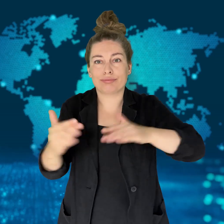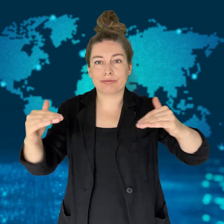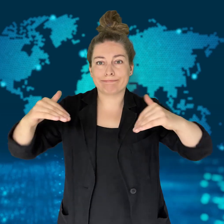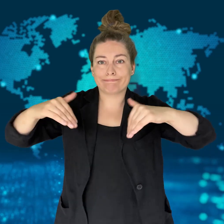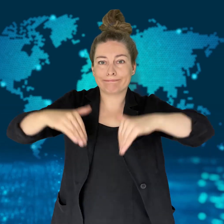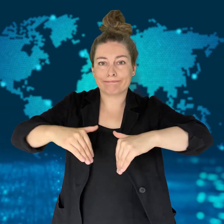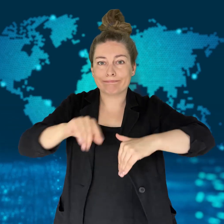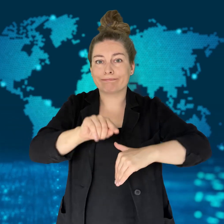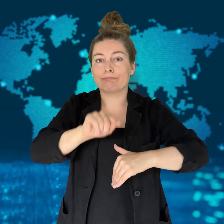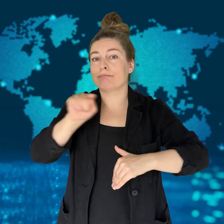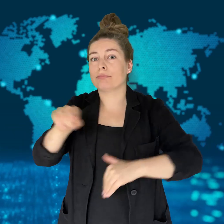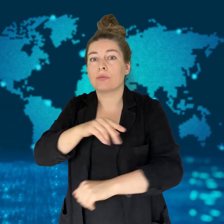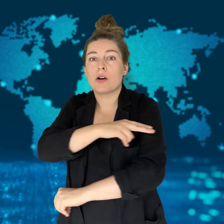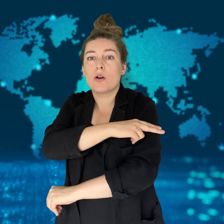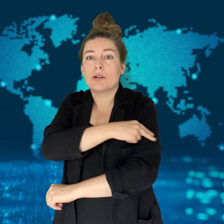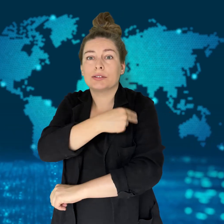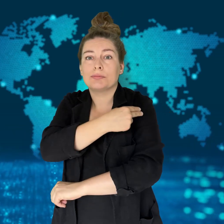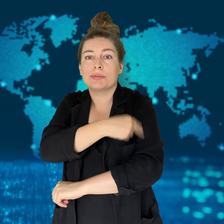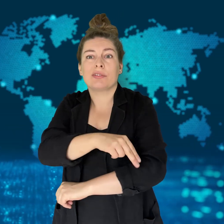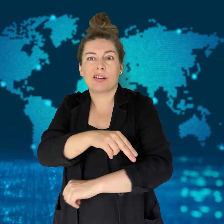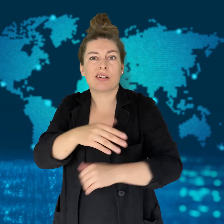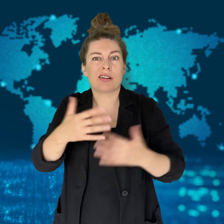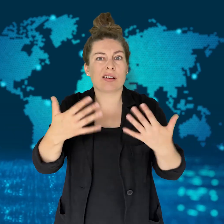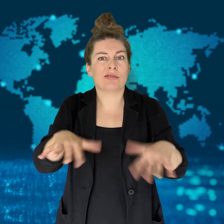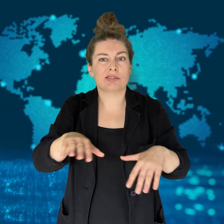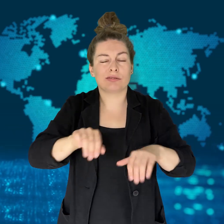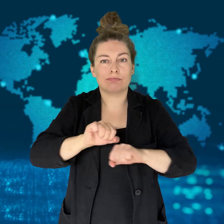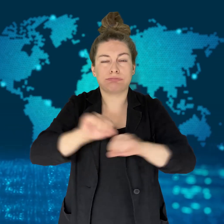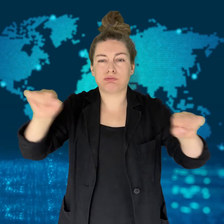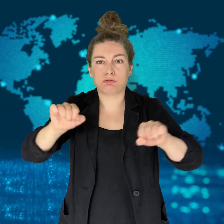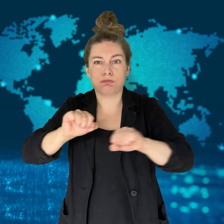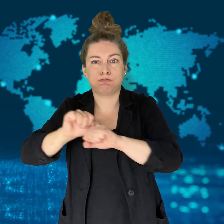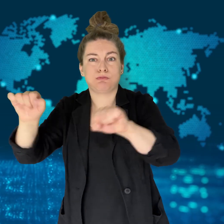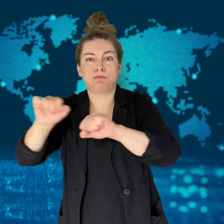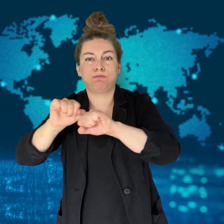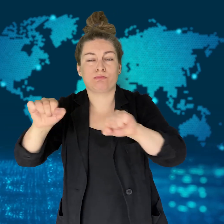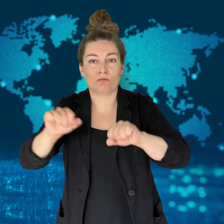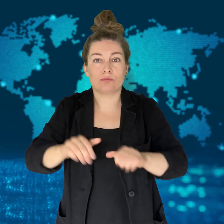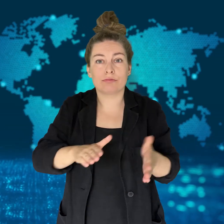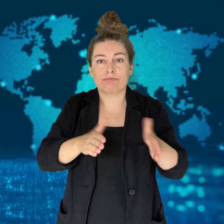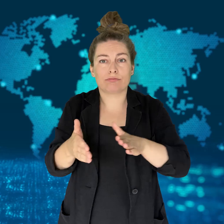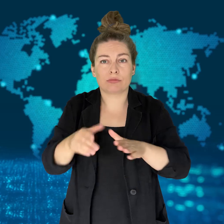a funeral, and a hospital in Nigeria.